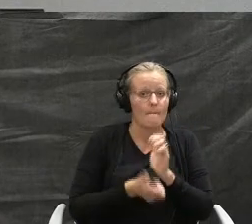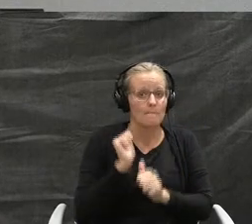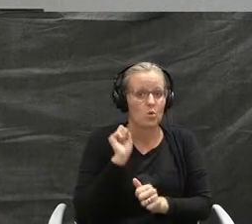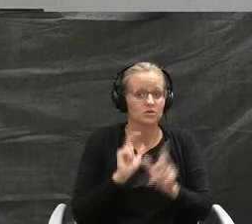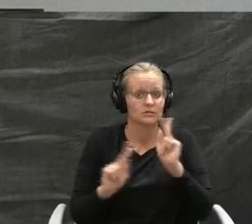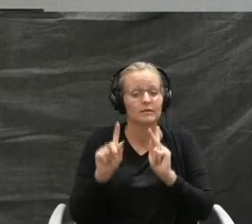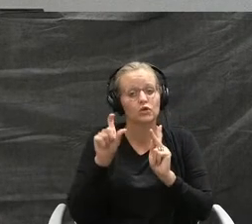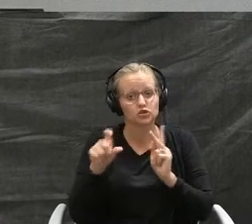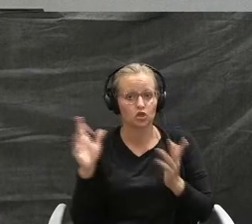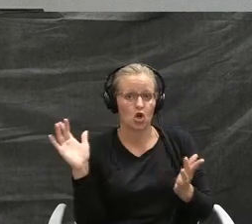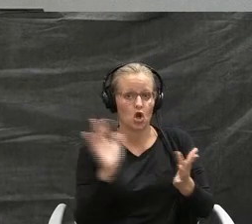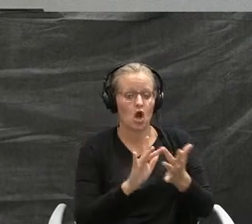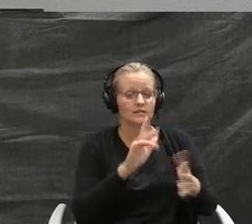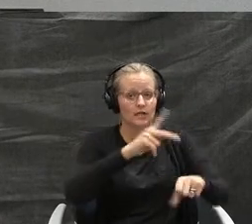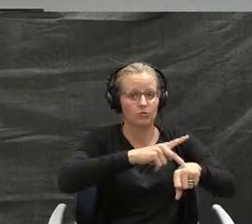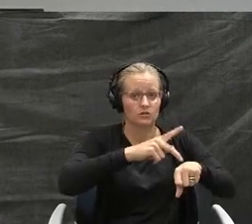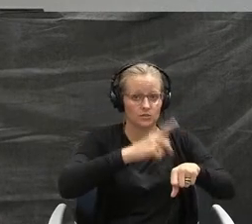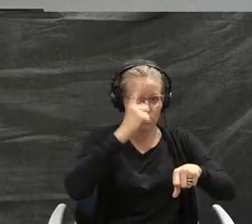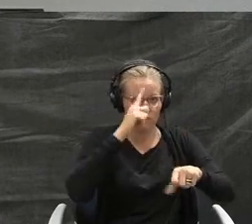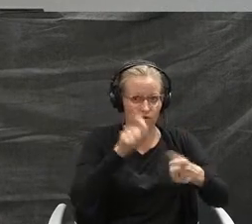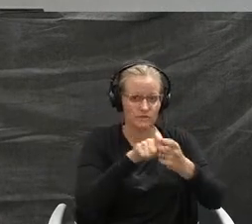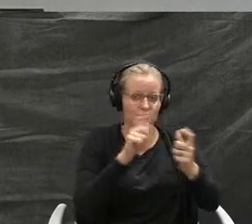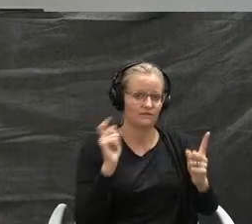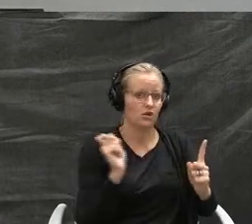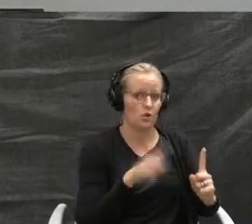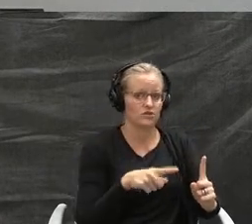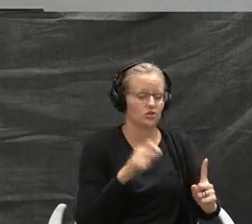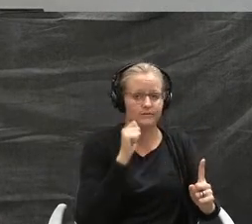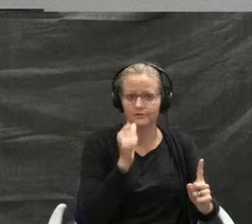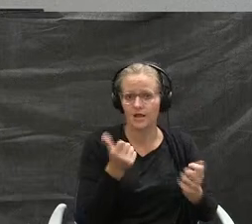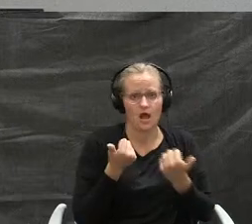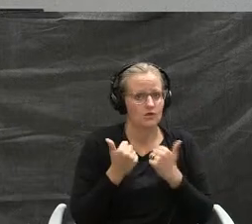principle for questions and not trying to inundate.